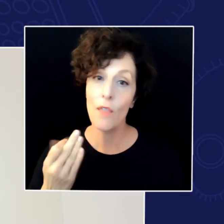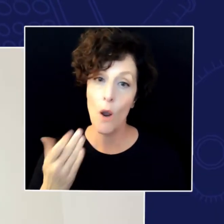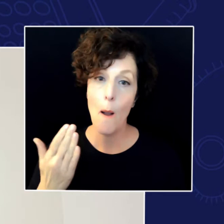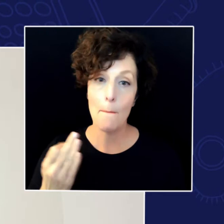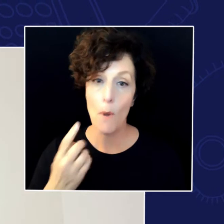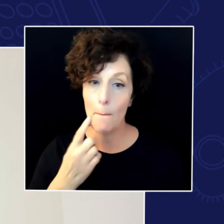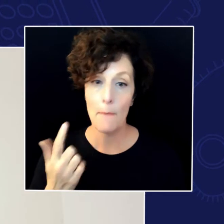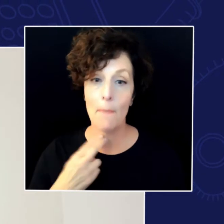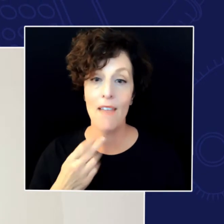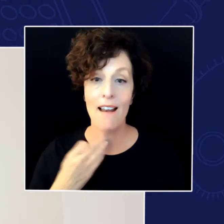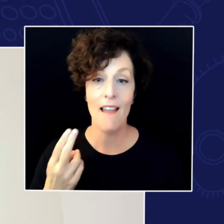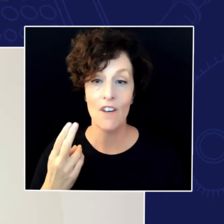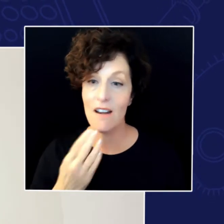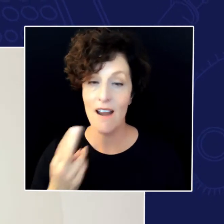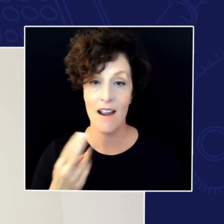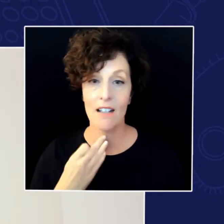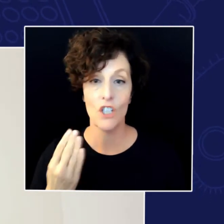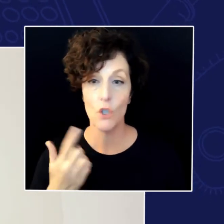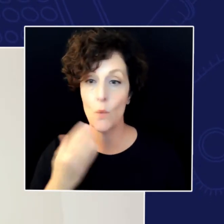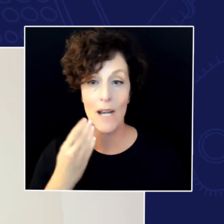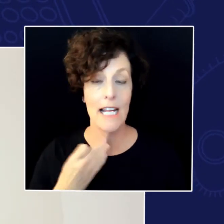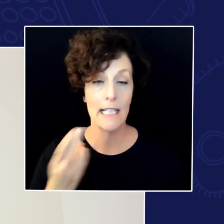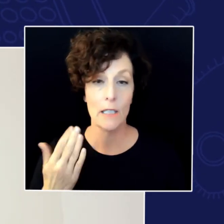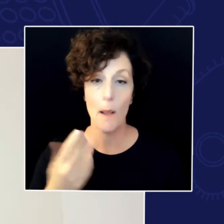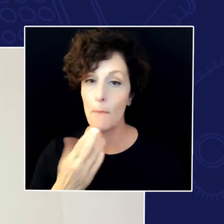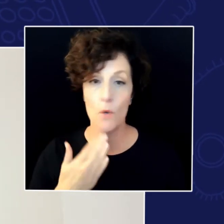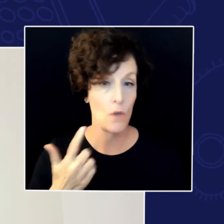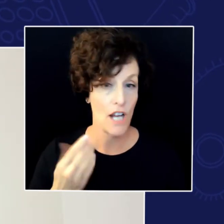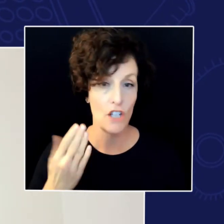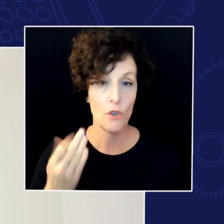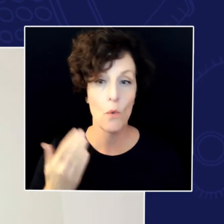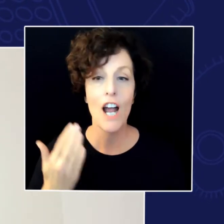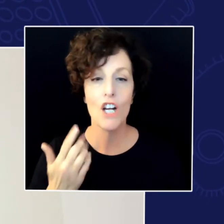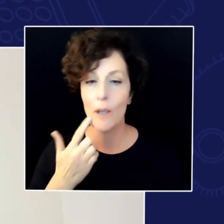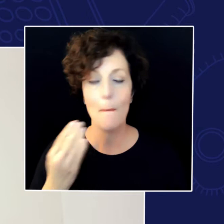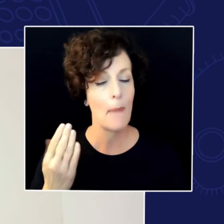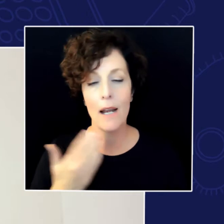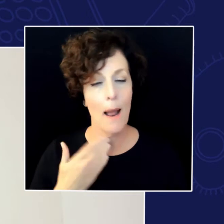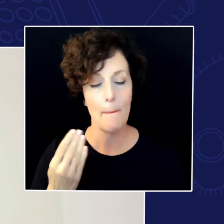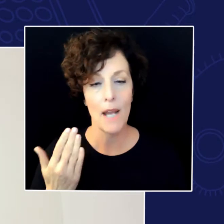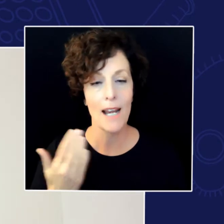[DR. CHIANG:] There are more people that have Connexin 26 [Cx26] mutations or Usher’s [Syndrome], but I'm not --